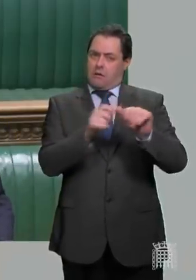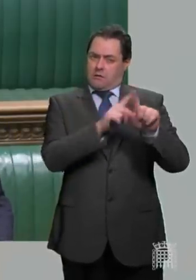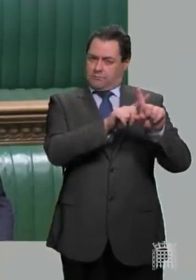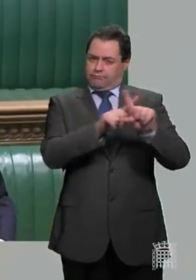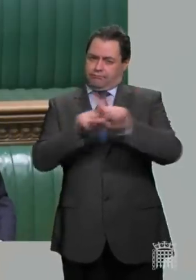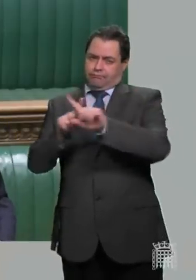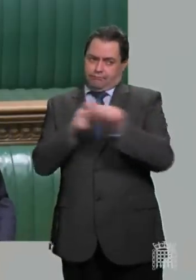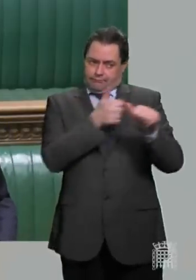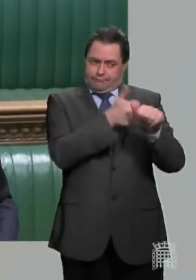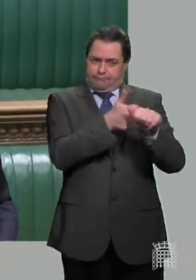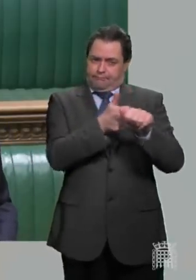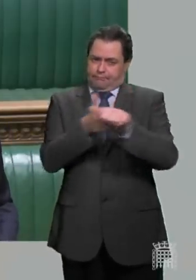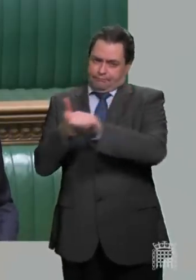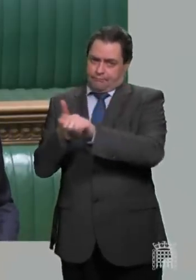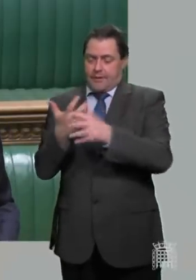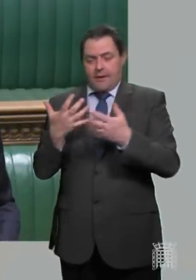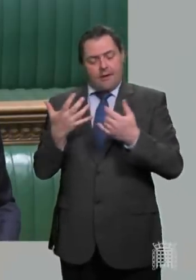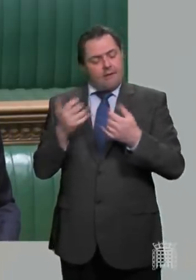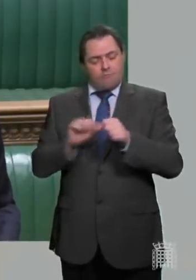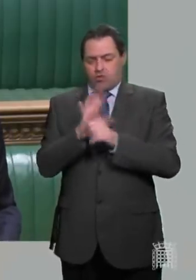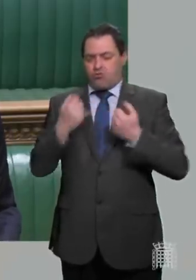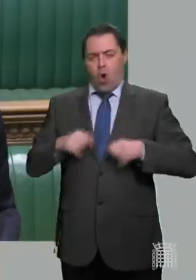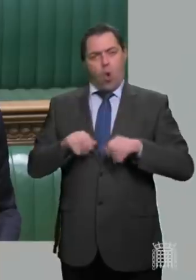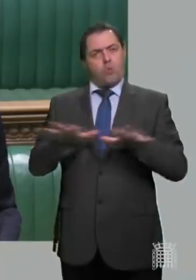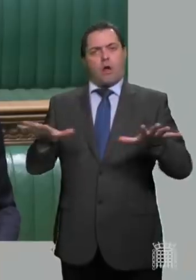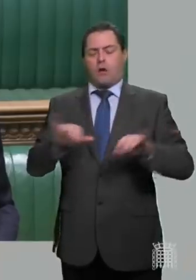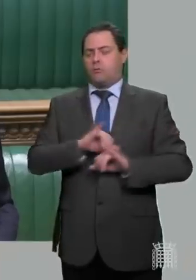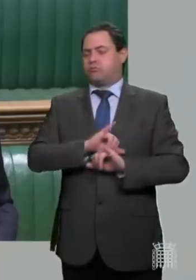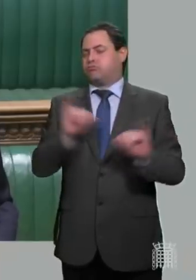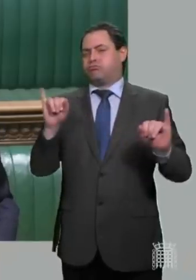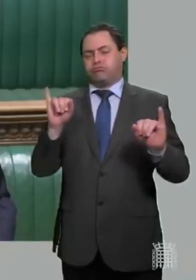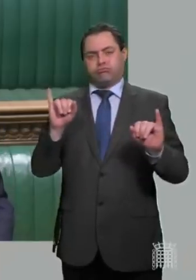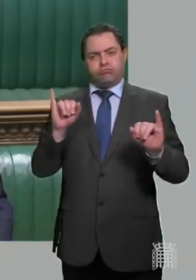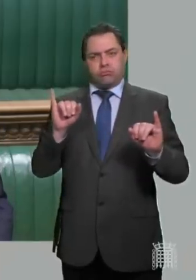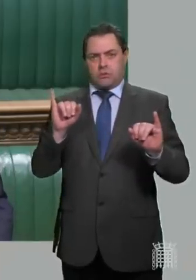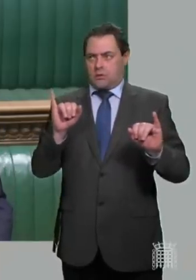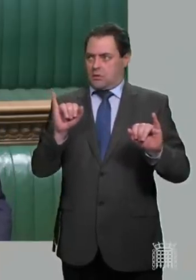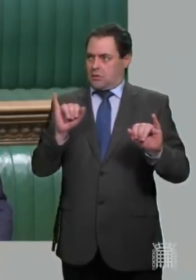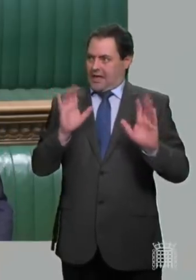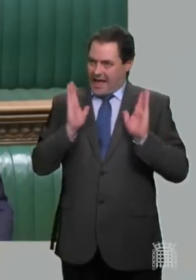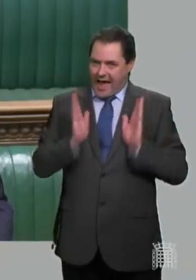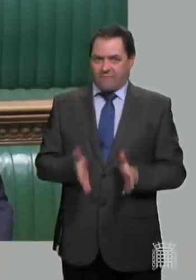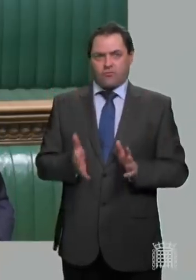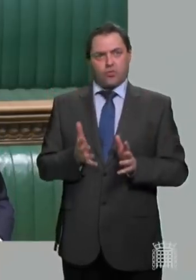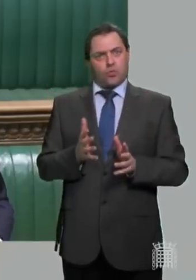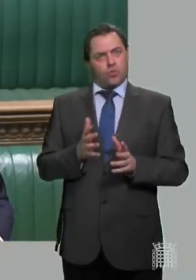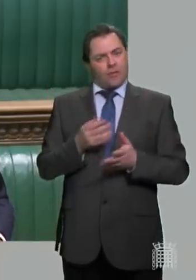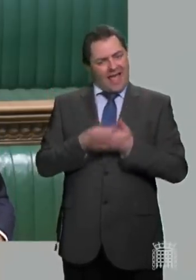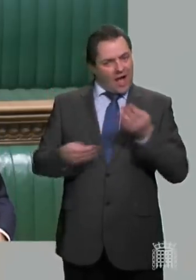Coronavirus has caused one of the largest, most comprehensive and sustained economic shocks that